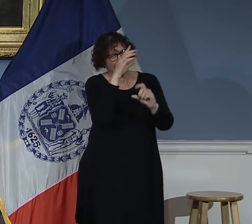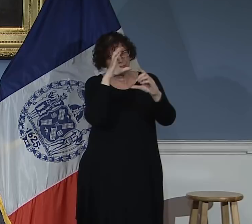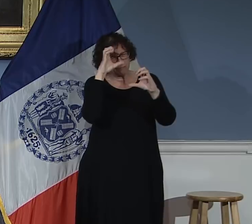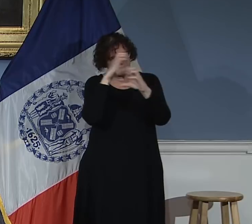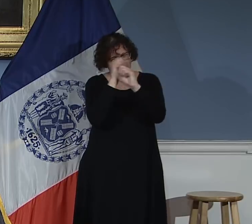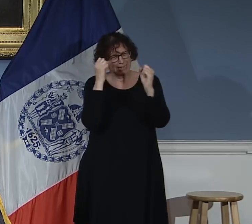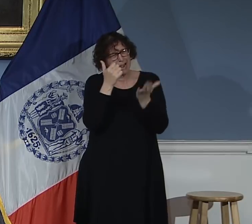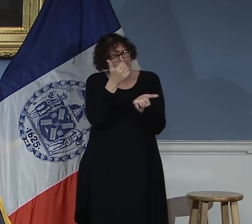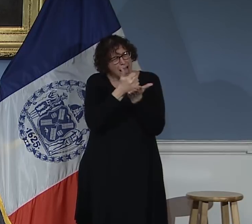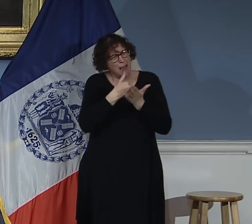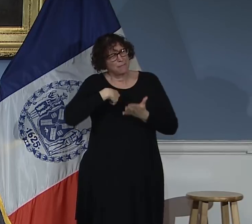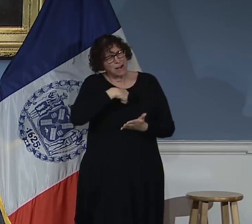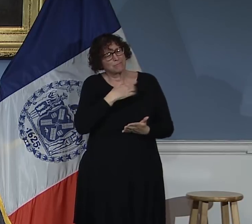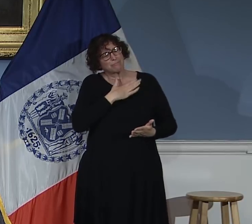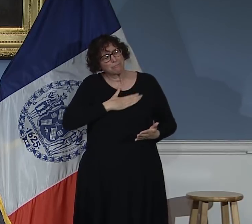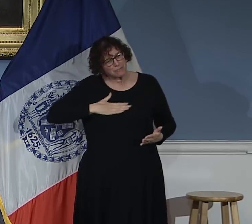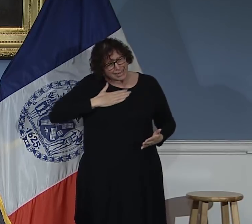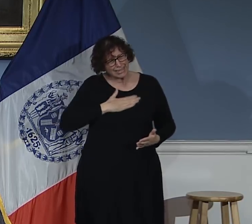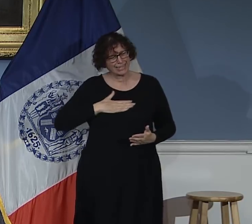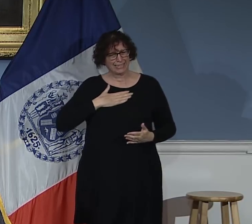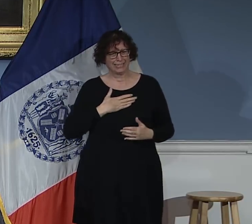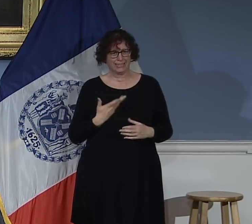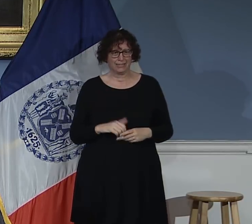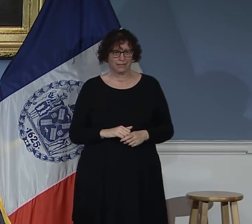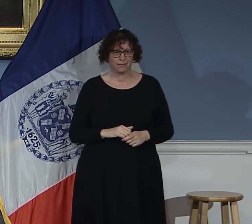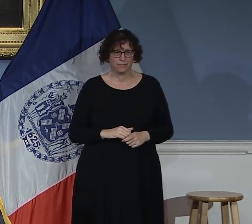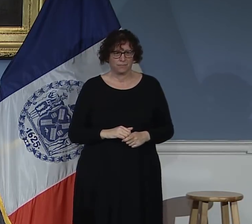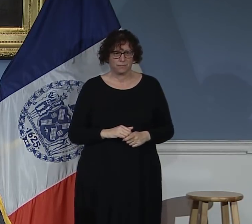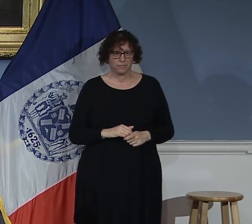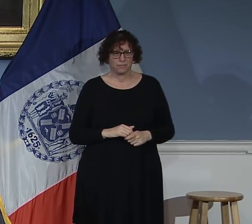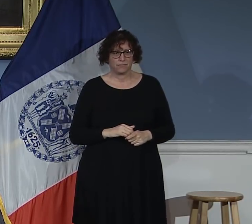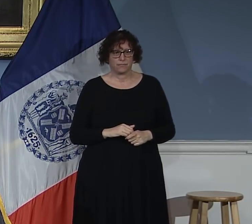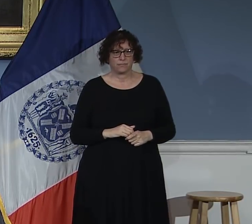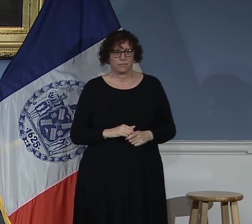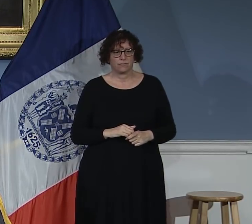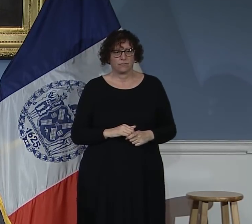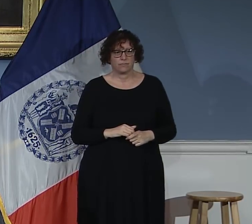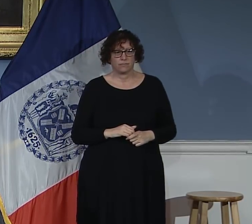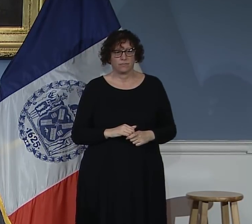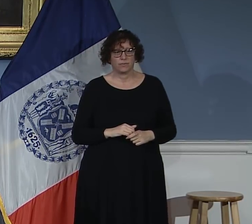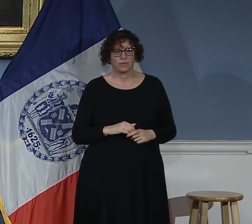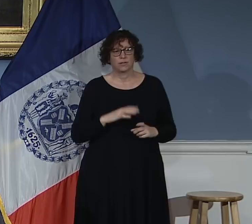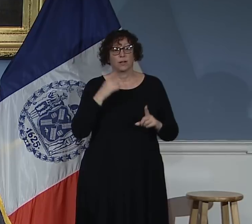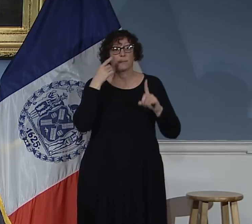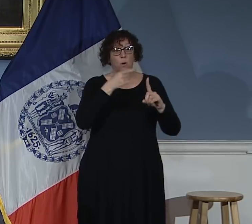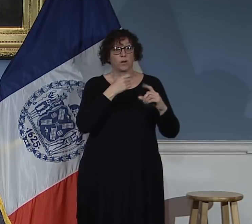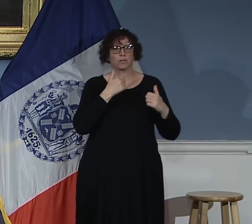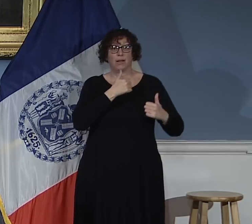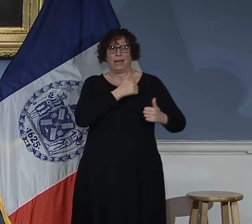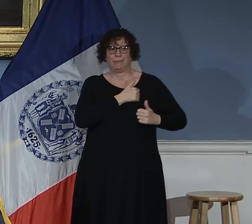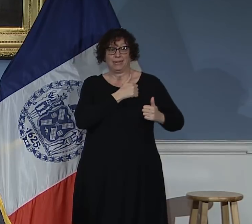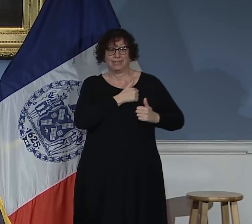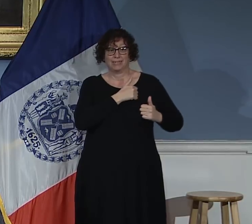RELEASE THE SUPPLIES THAT THE FEDERAL GOVERNMENT HAS ALREADY, TO ORDER THE PROCDUTION OF